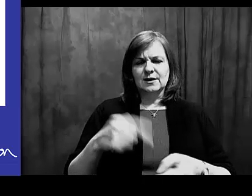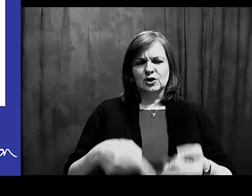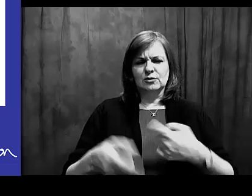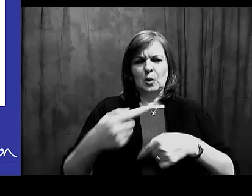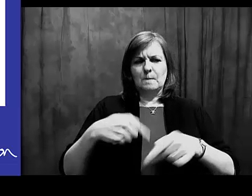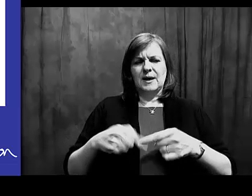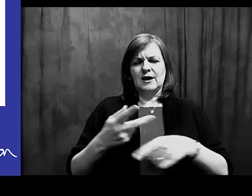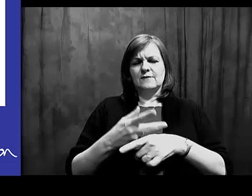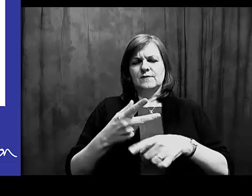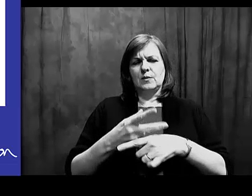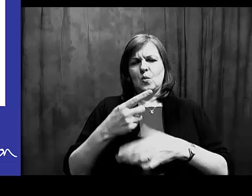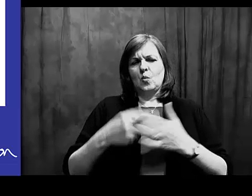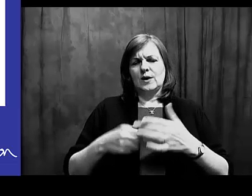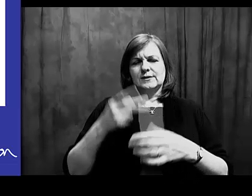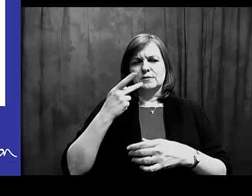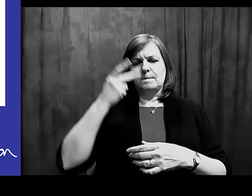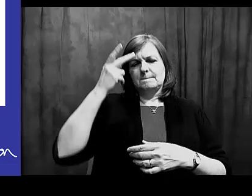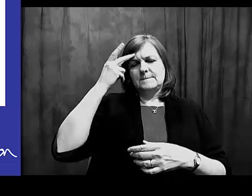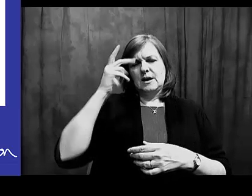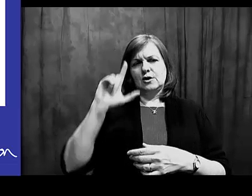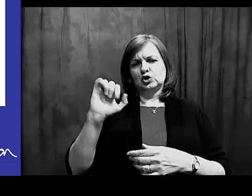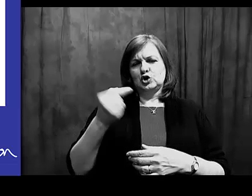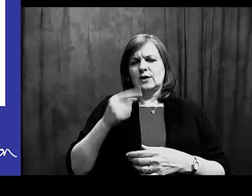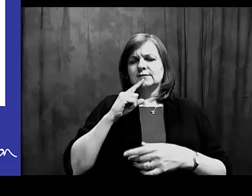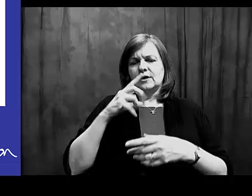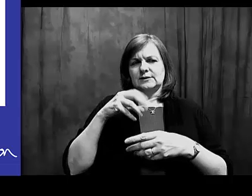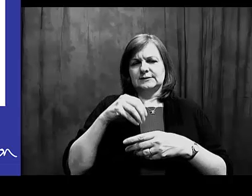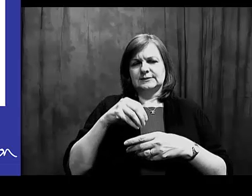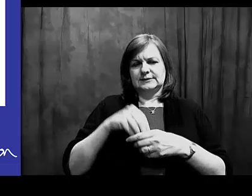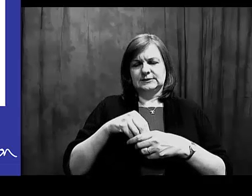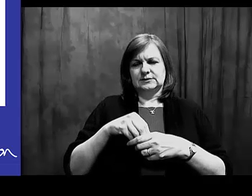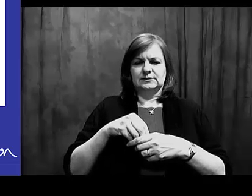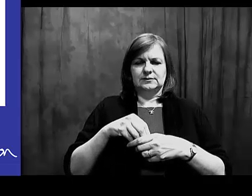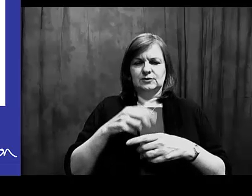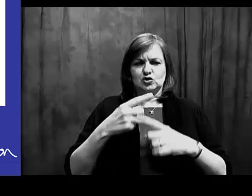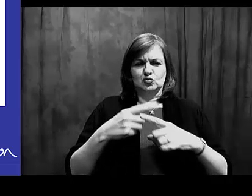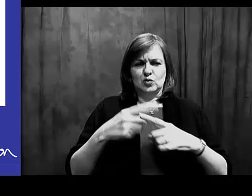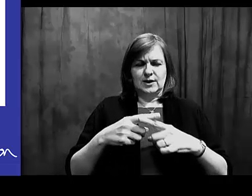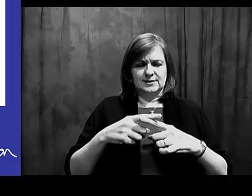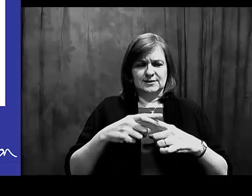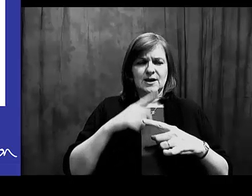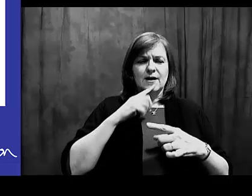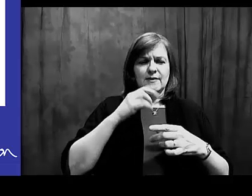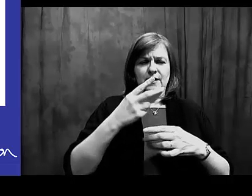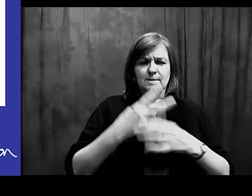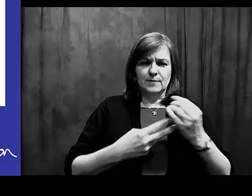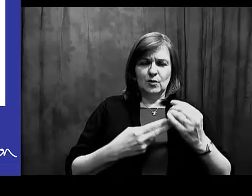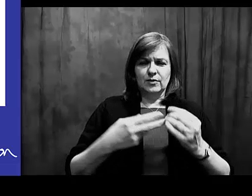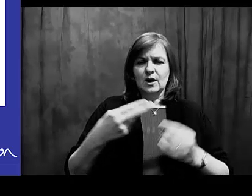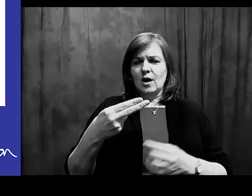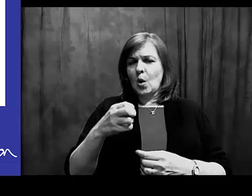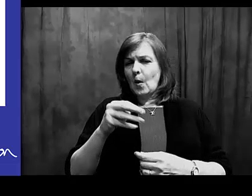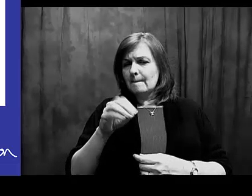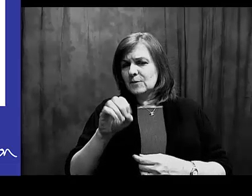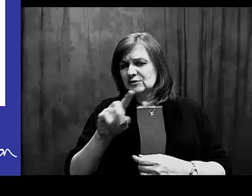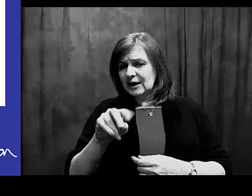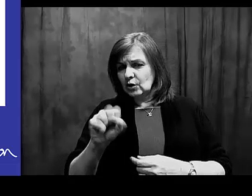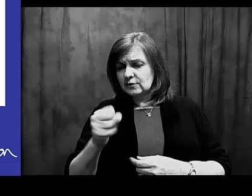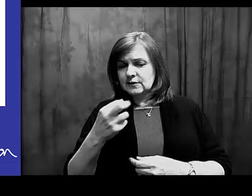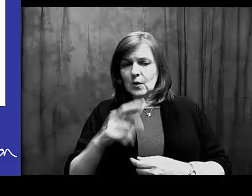what the original dog was -- whether or the original dogs in the cross were heterozygotes or homozygotes